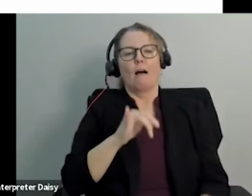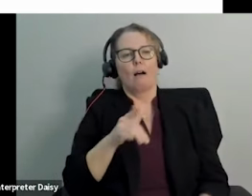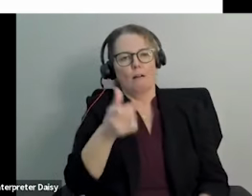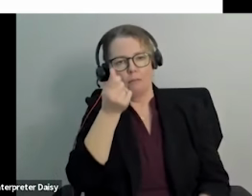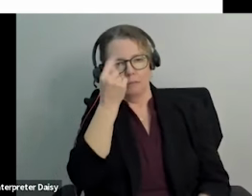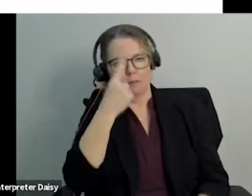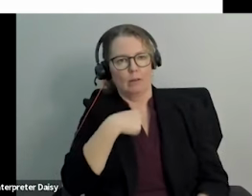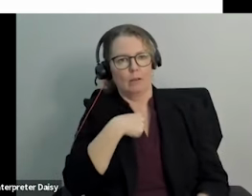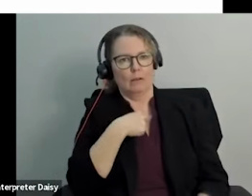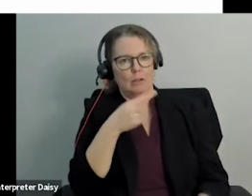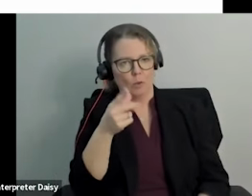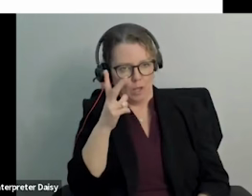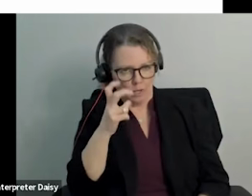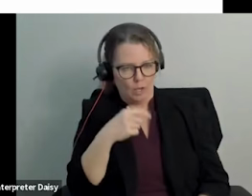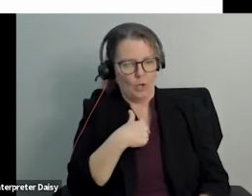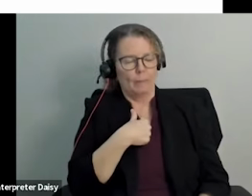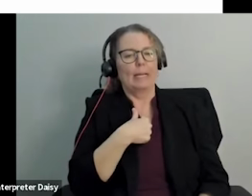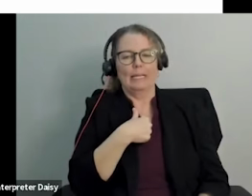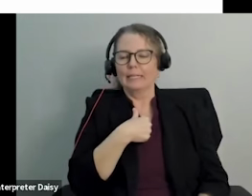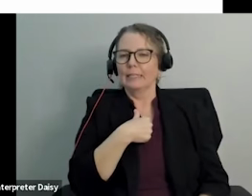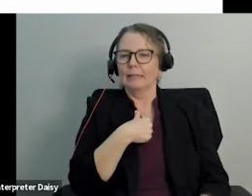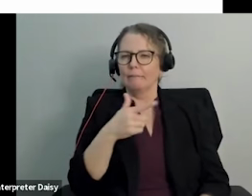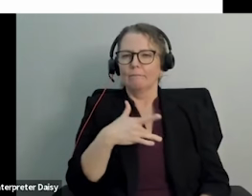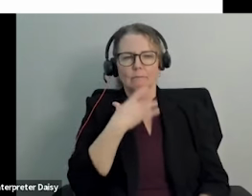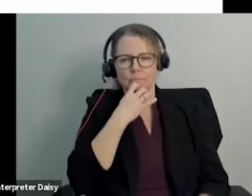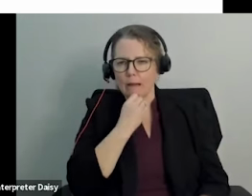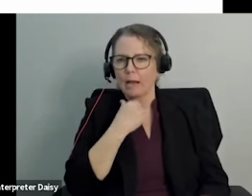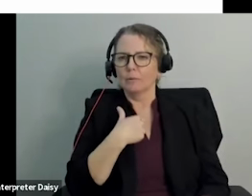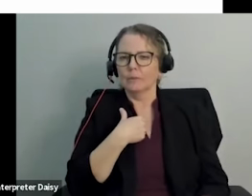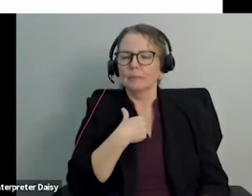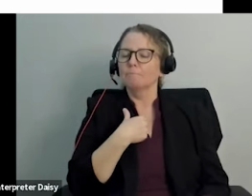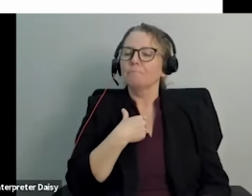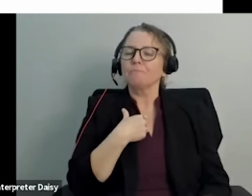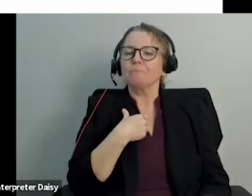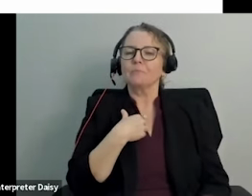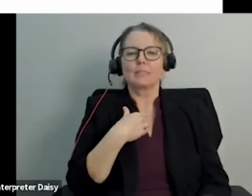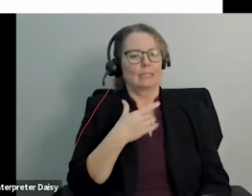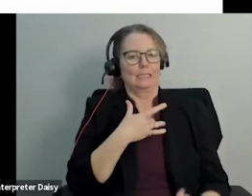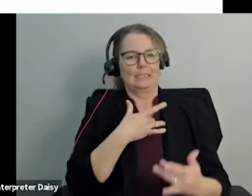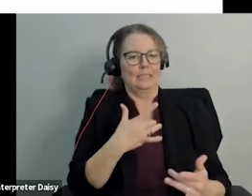And I wanna label that behavior as something we often don't give our teachers enough credit for,